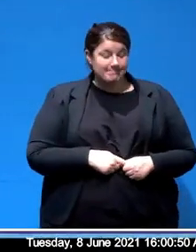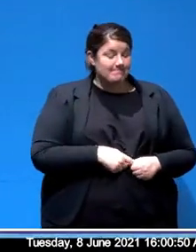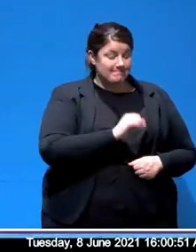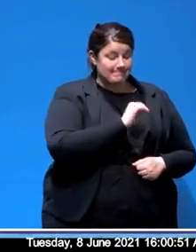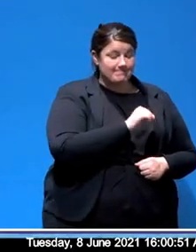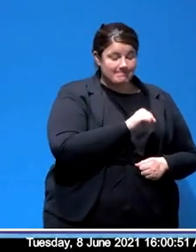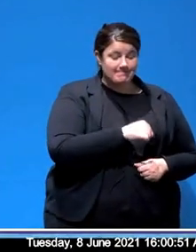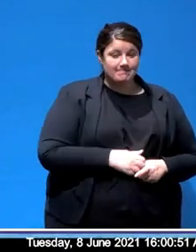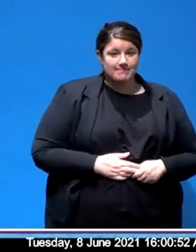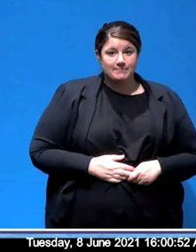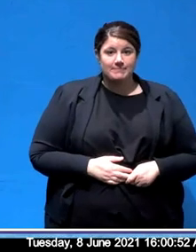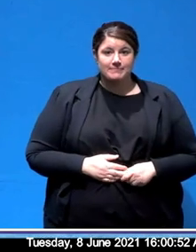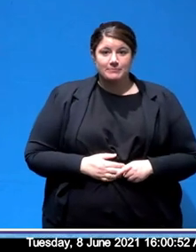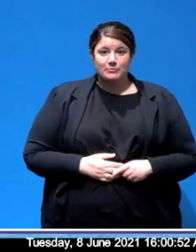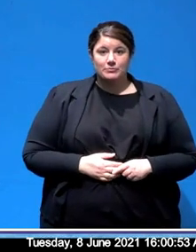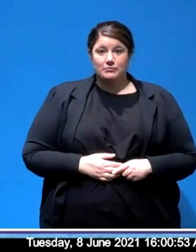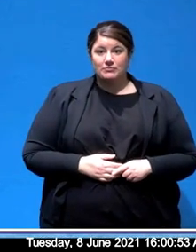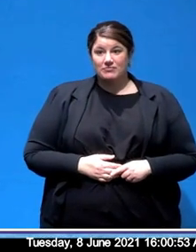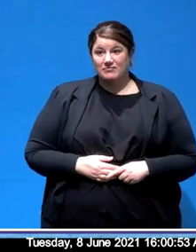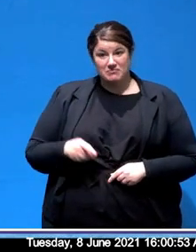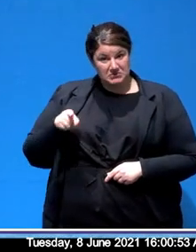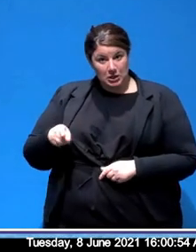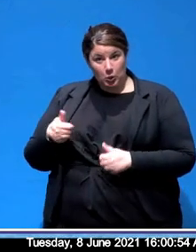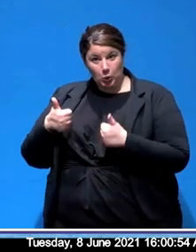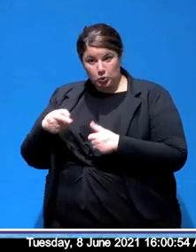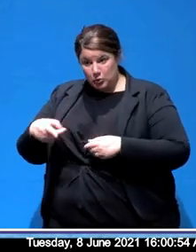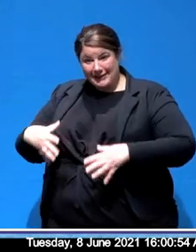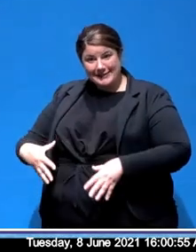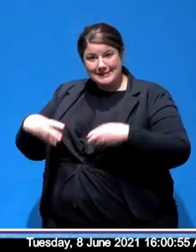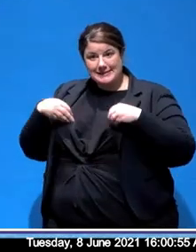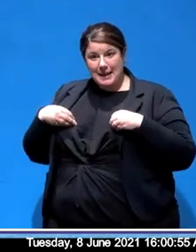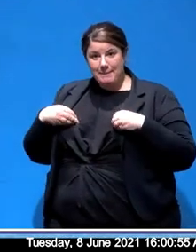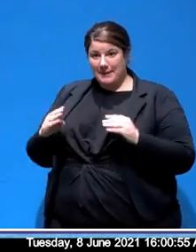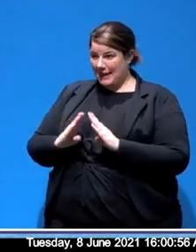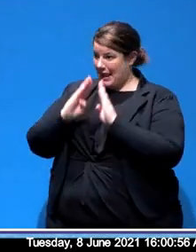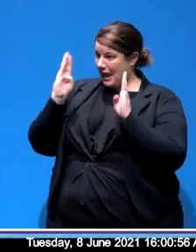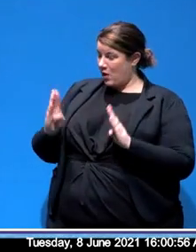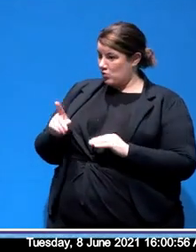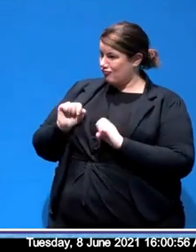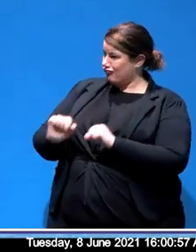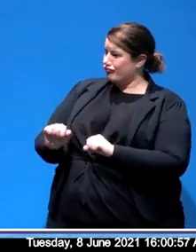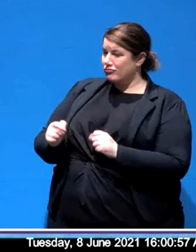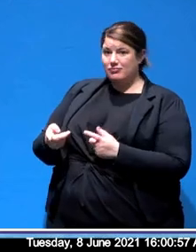Is it acceptable that a house that is the home of these people was presenting in that way?